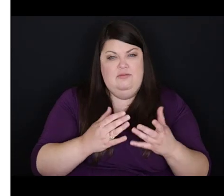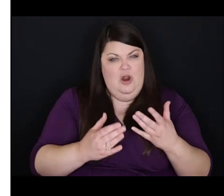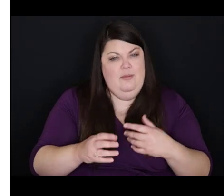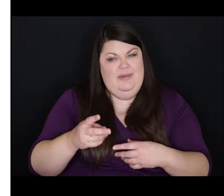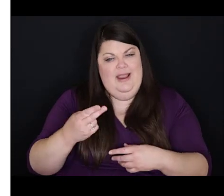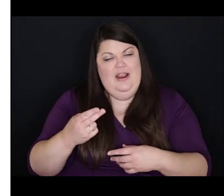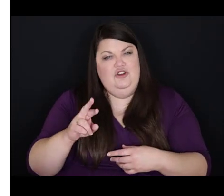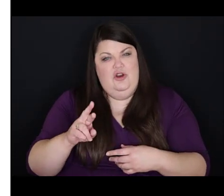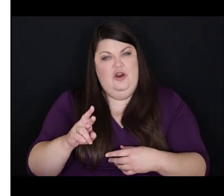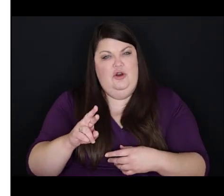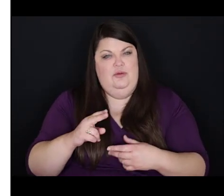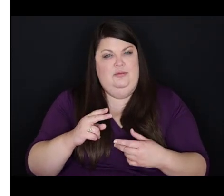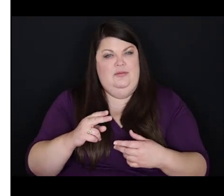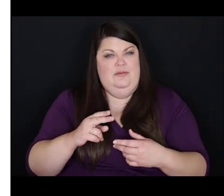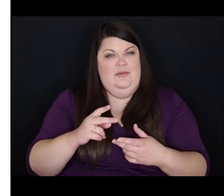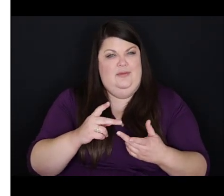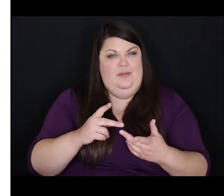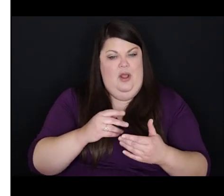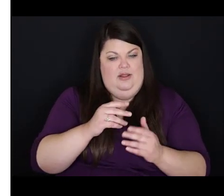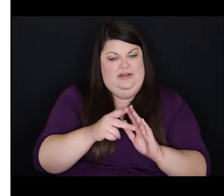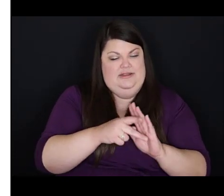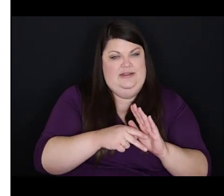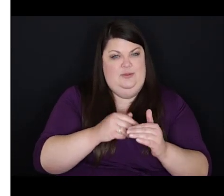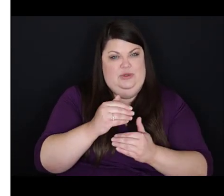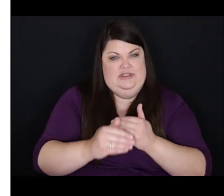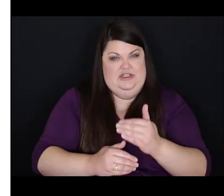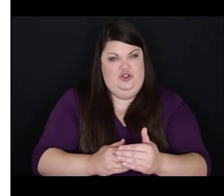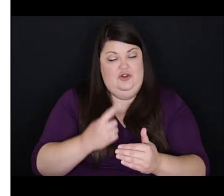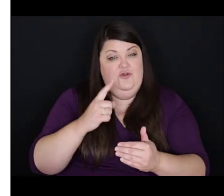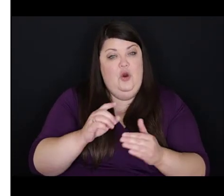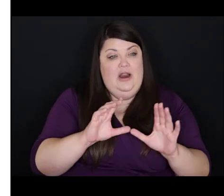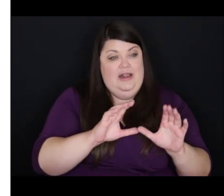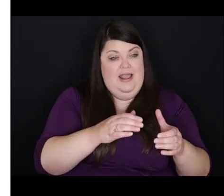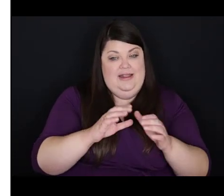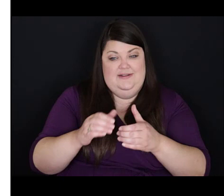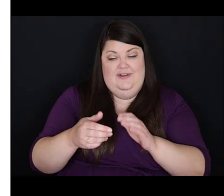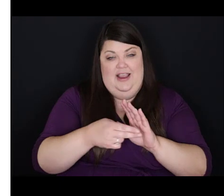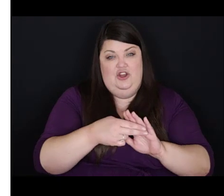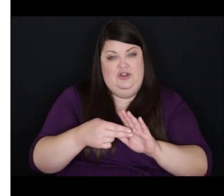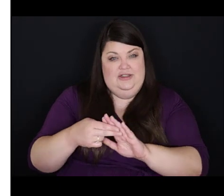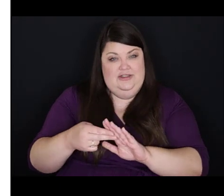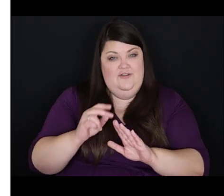procedures for the classifications of your professional and paraprofessional staff,